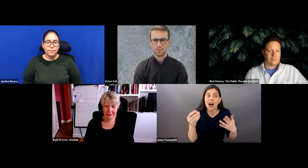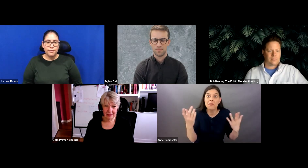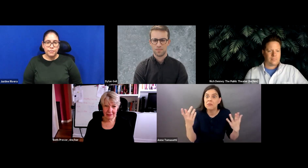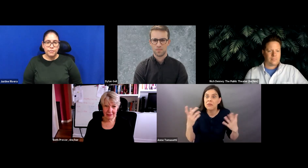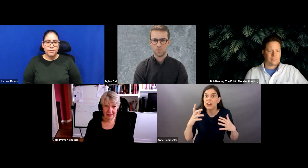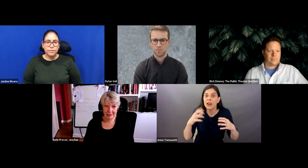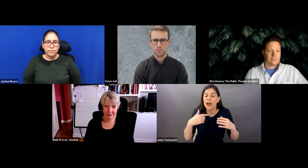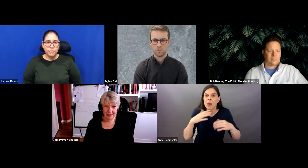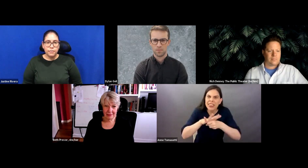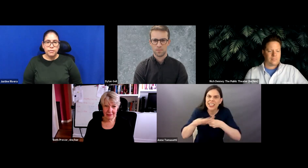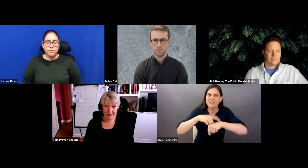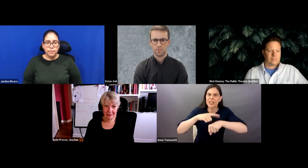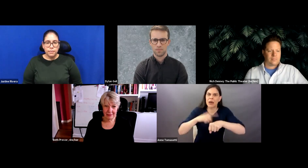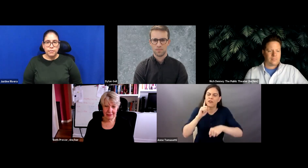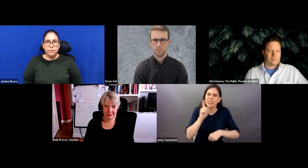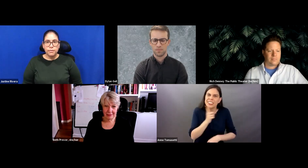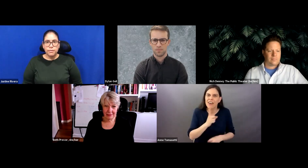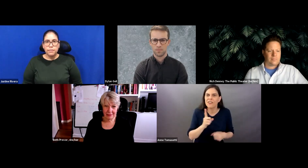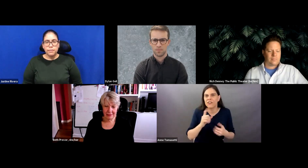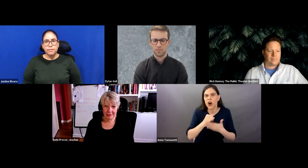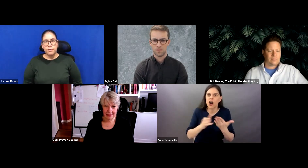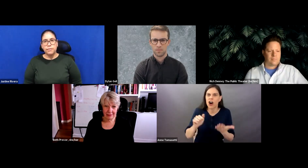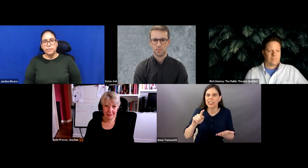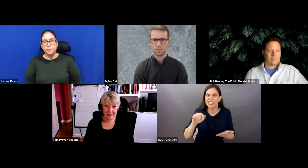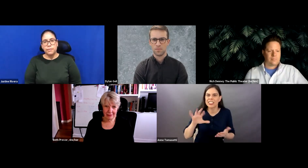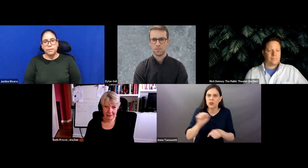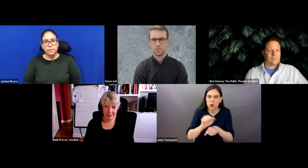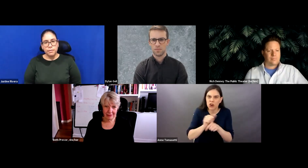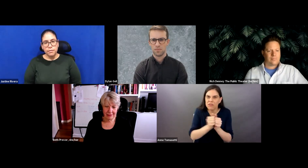it's pre-recorded, and we have plenty of time for the Deaf